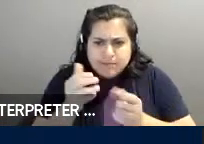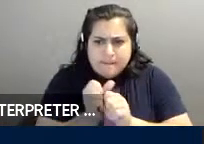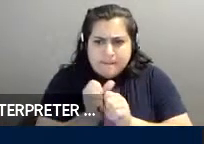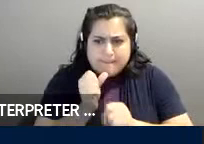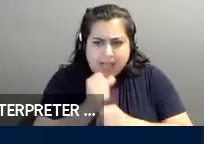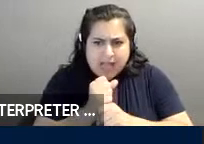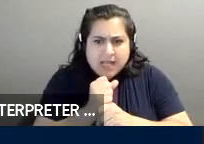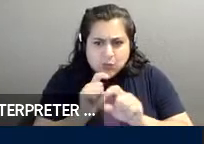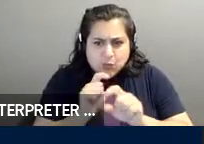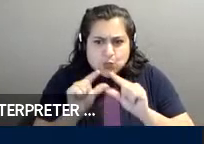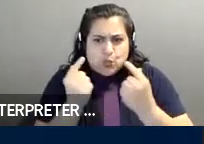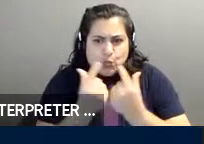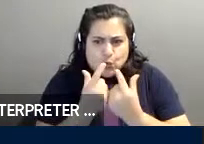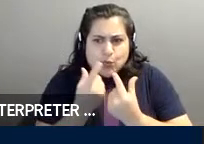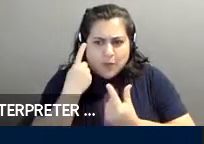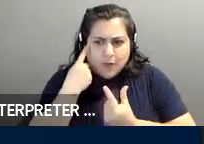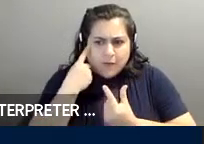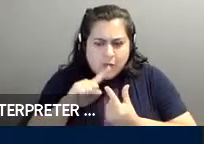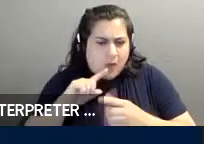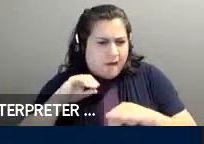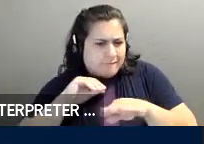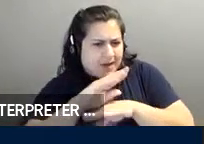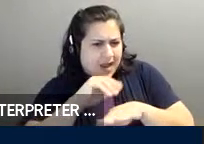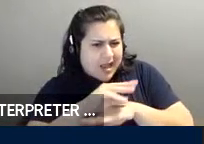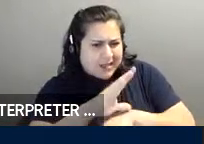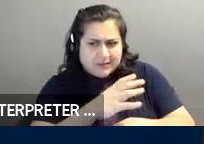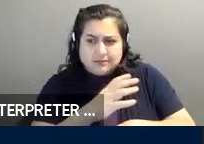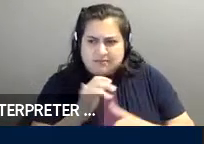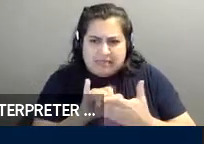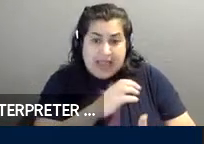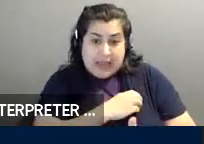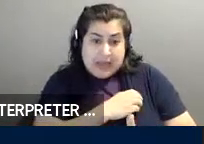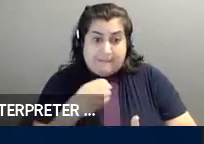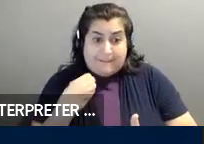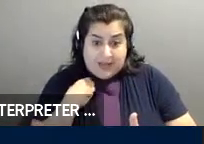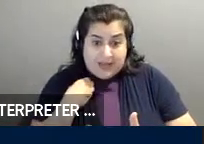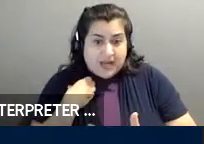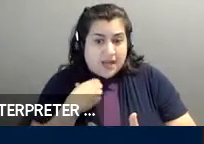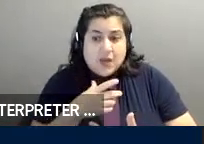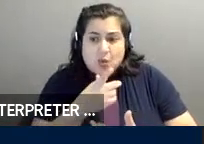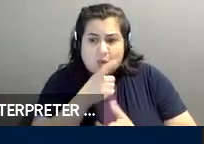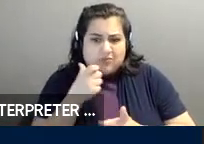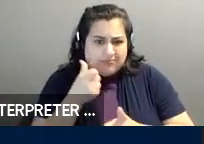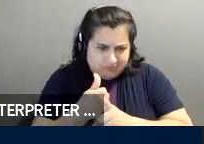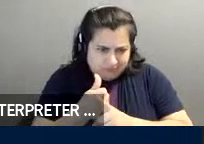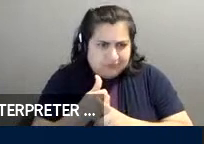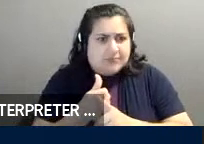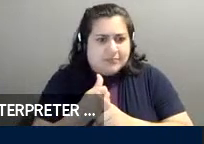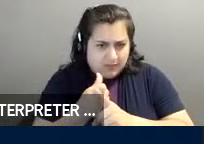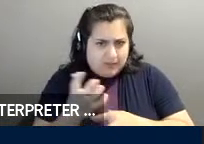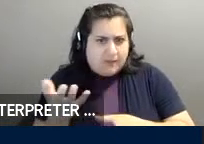recommendations on how the medical diagnostic equipment standards basically should be finalized